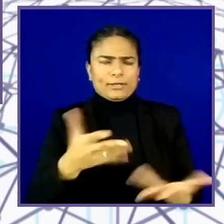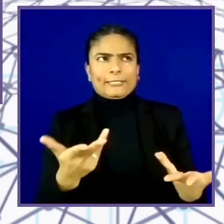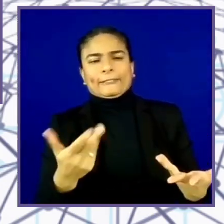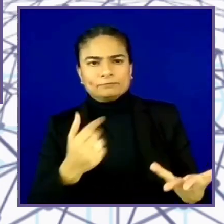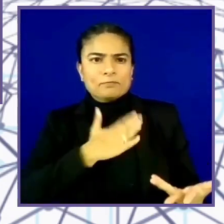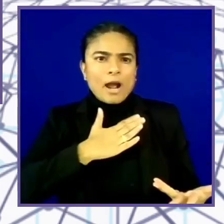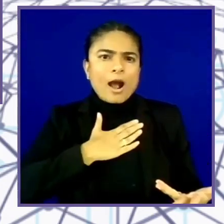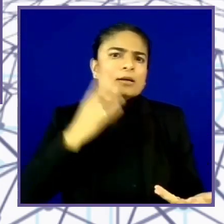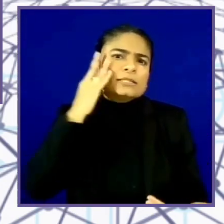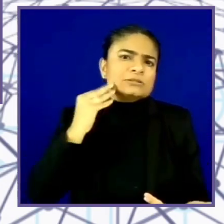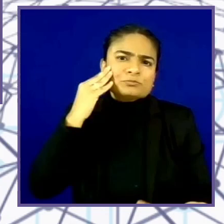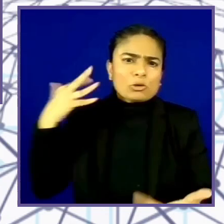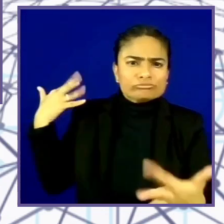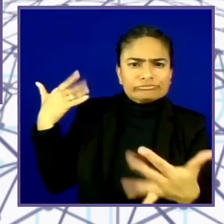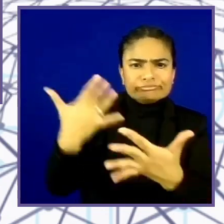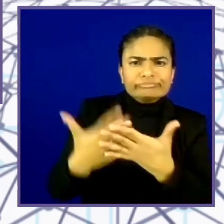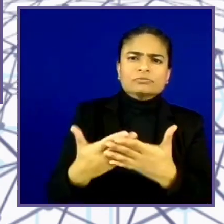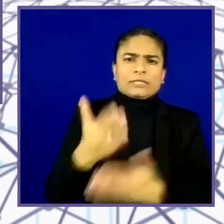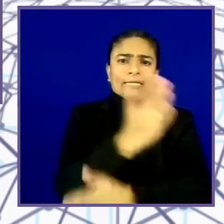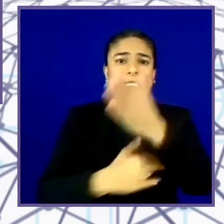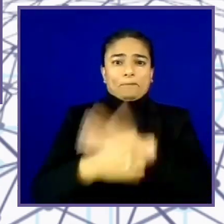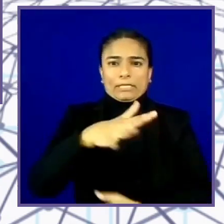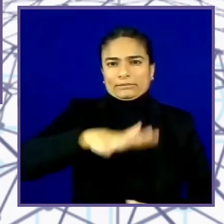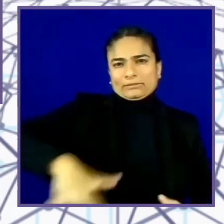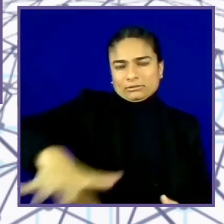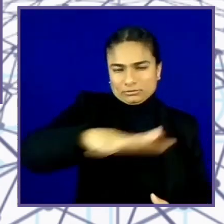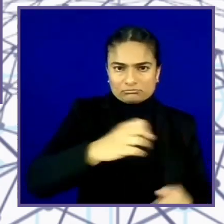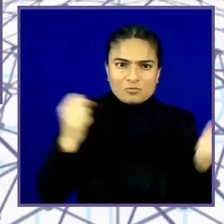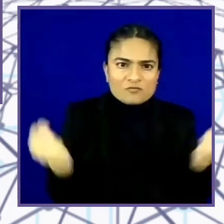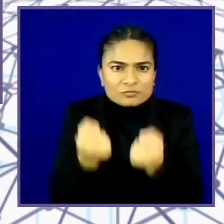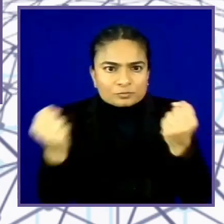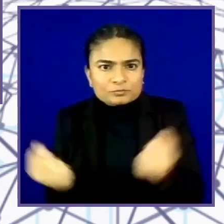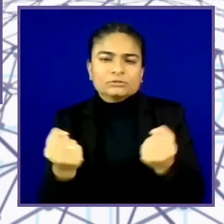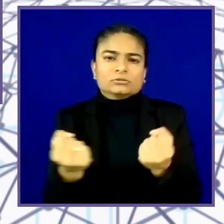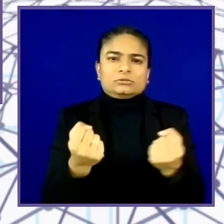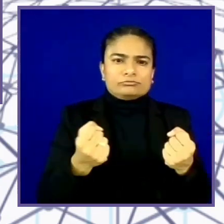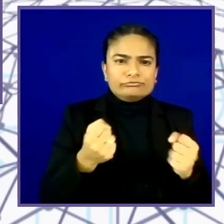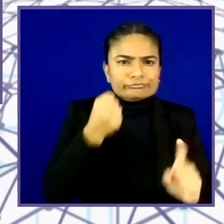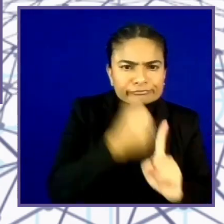So never before has this work and this network of disability inclusion advocates